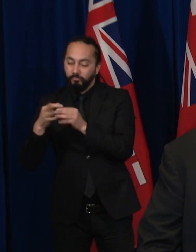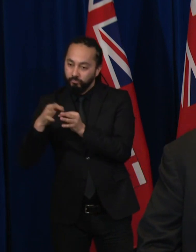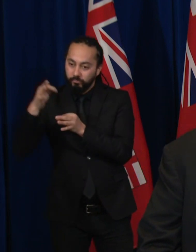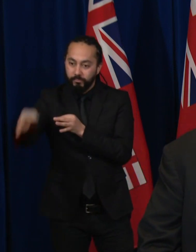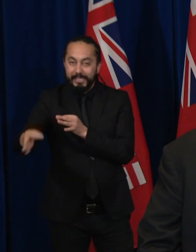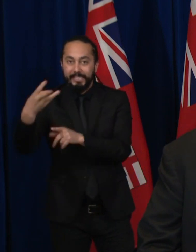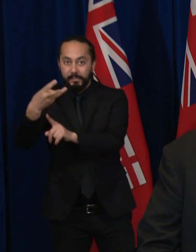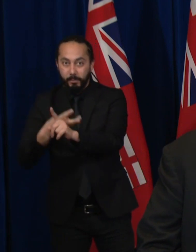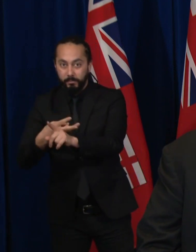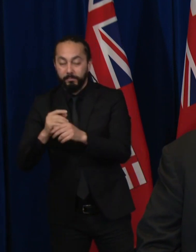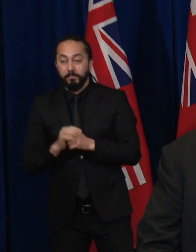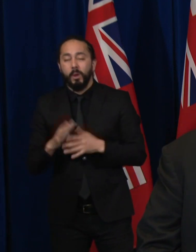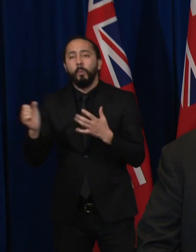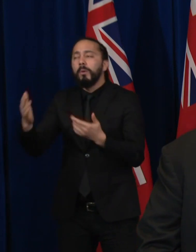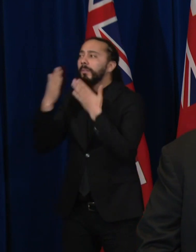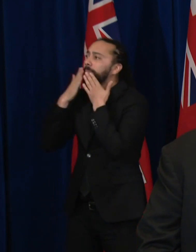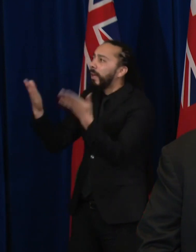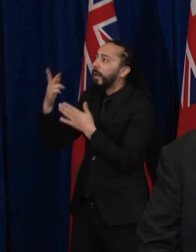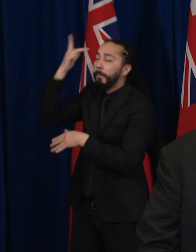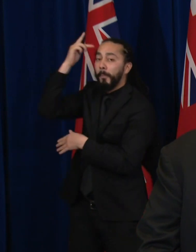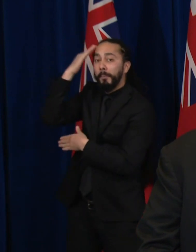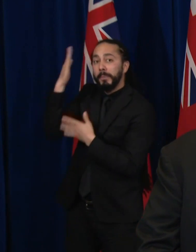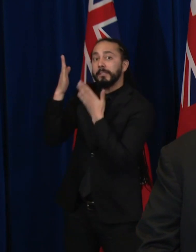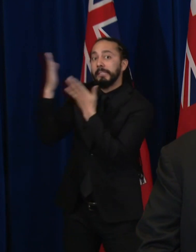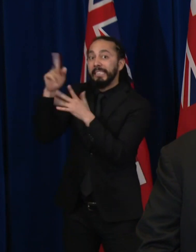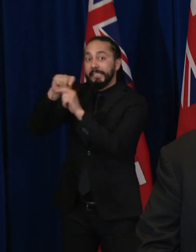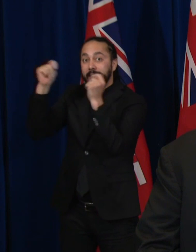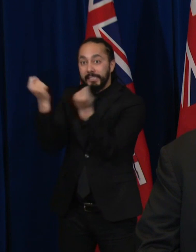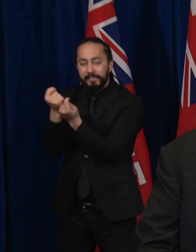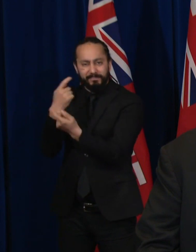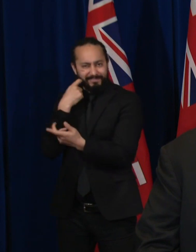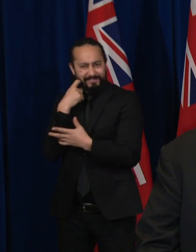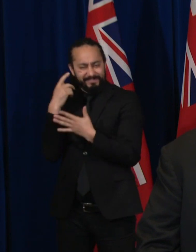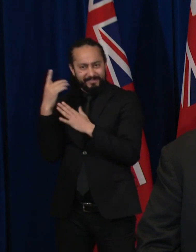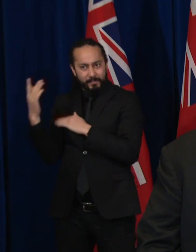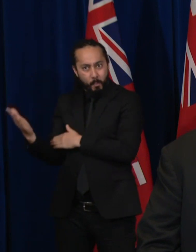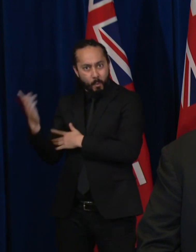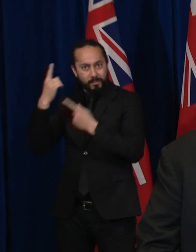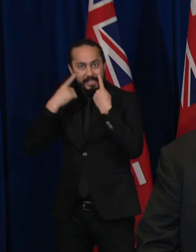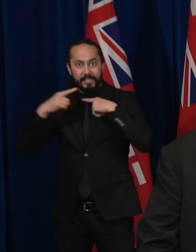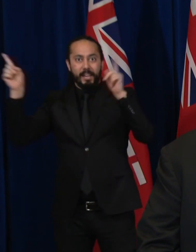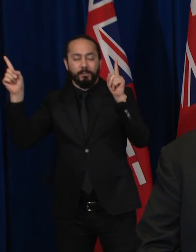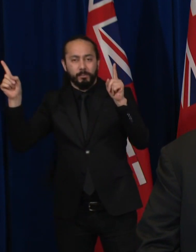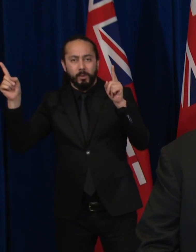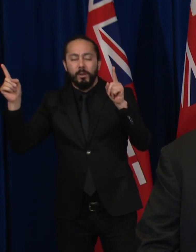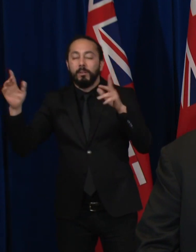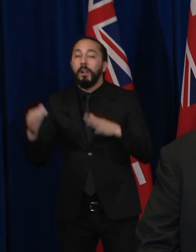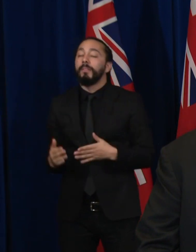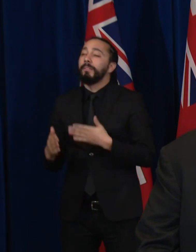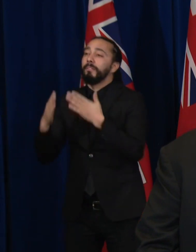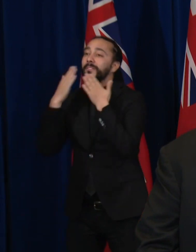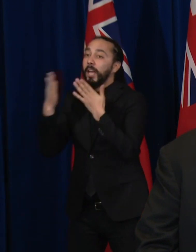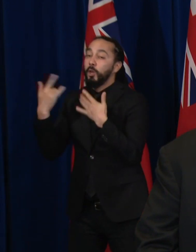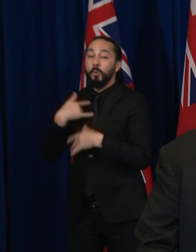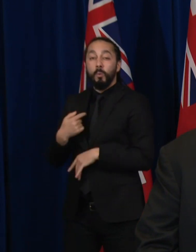Minister and his team for their while it can never forget what they did here. announcement today. I want to thank them for listening to our calls for It is rather for us, the living, to stand here,